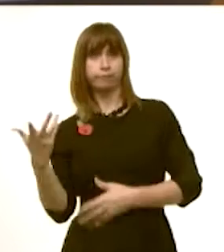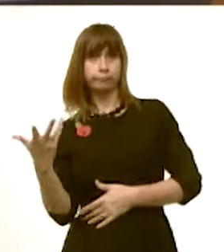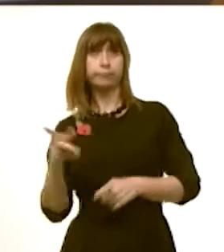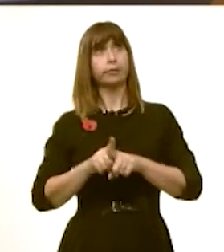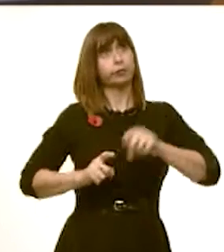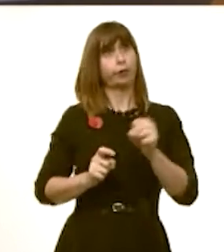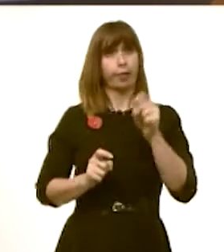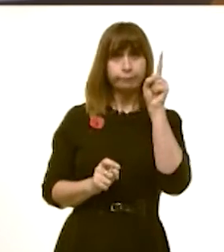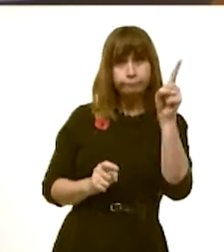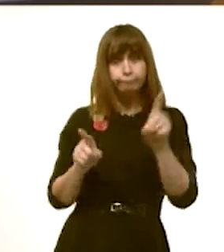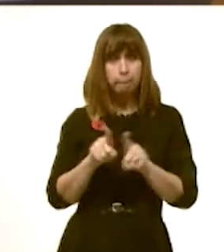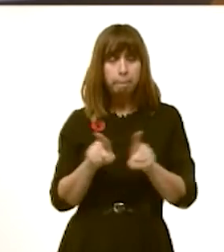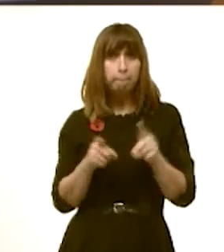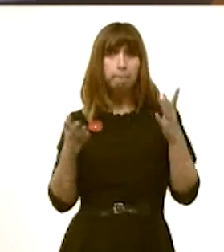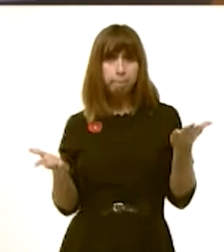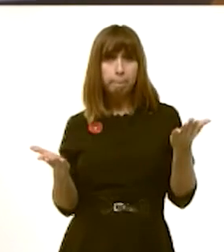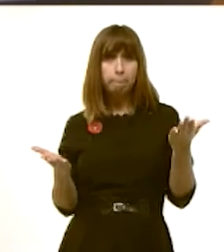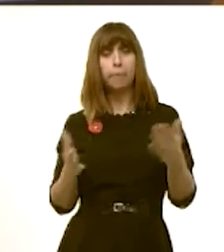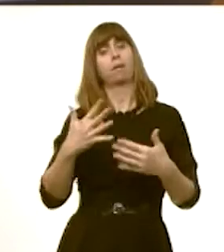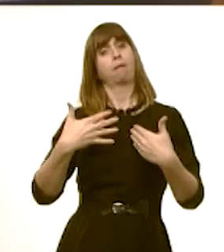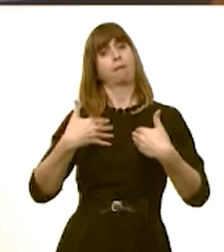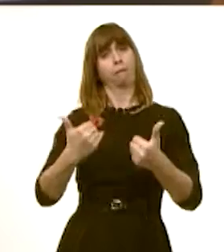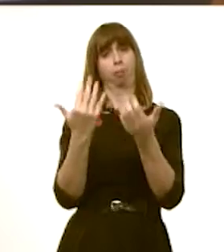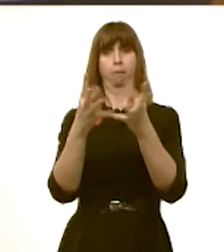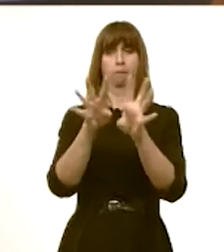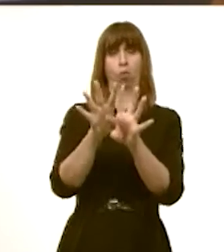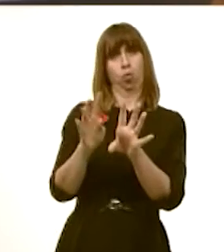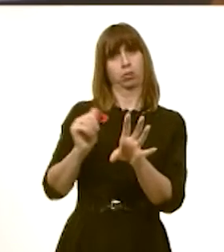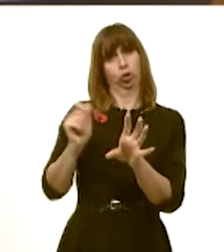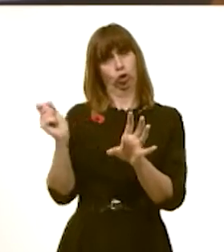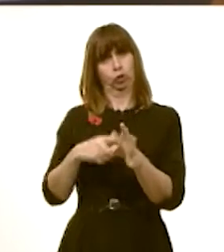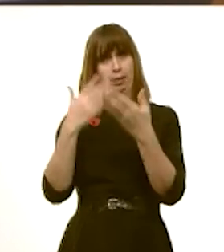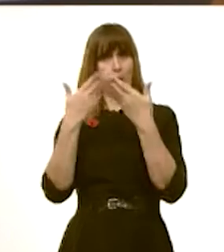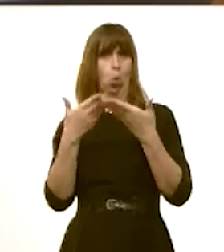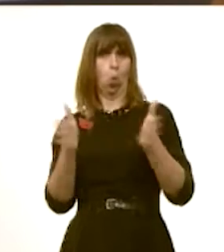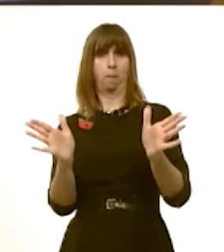But we would expect the health boards to be open about how much money they are spending,